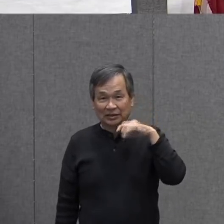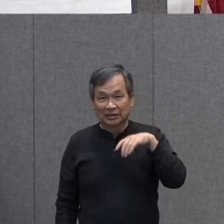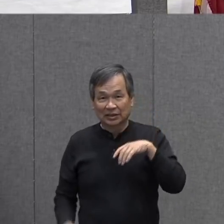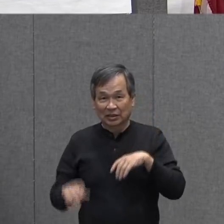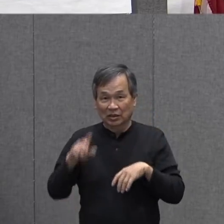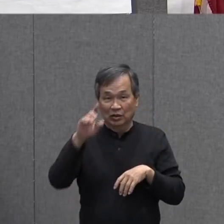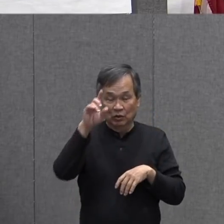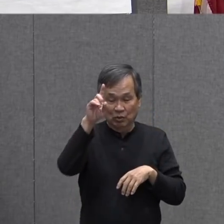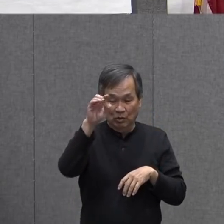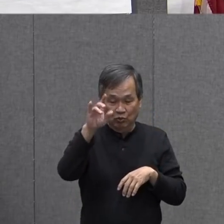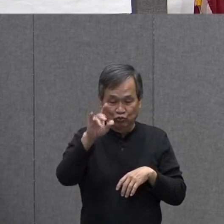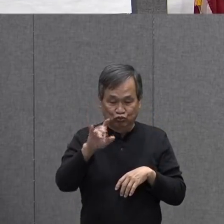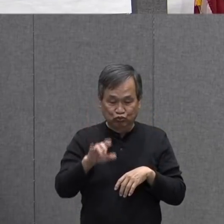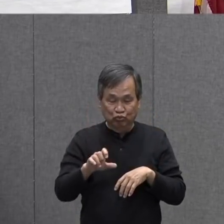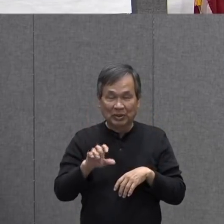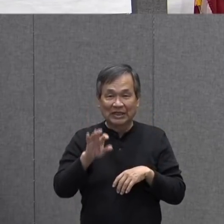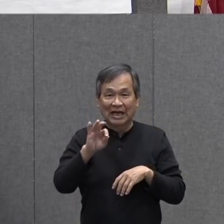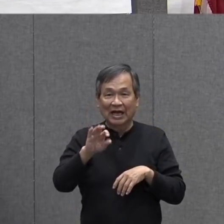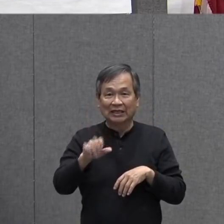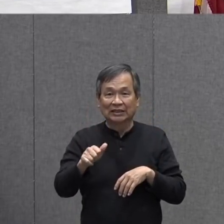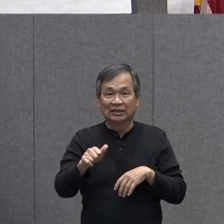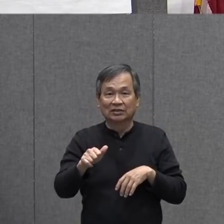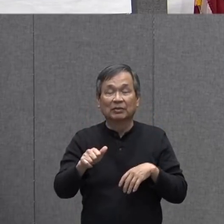Well when we get to 107, something changes.